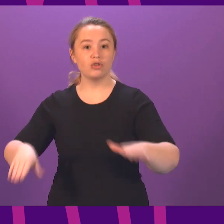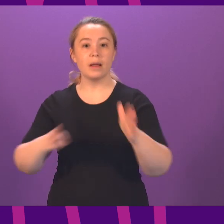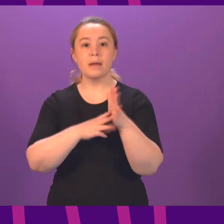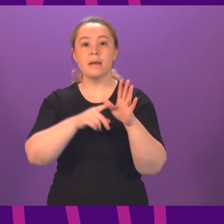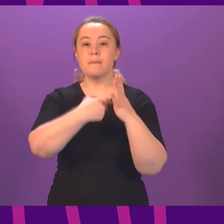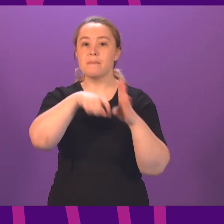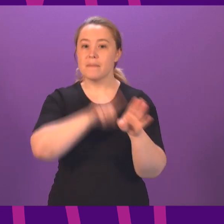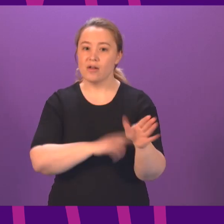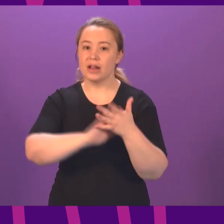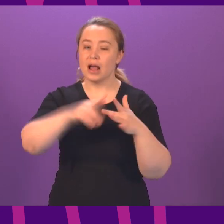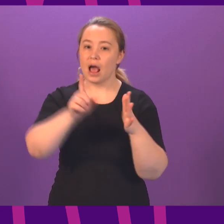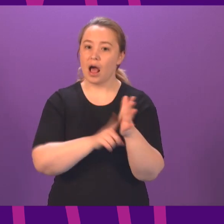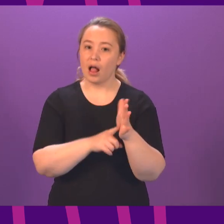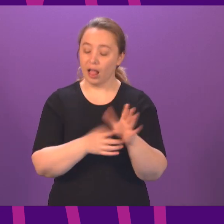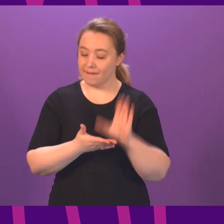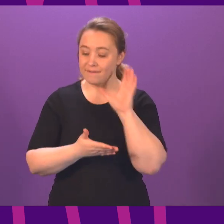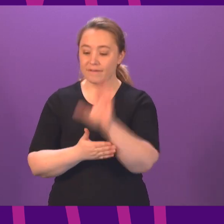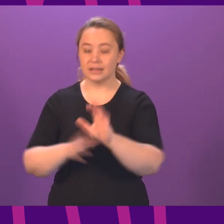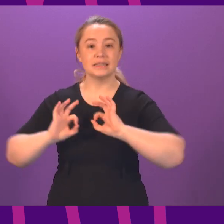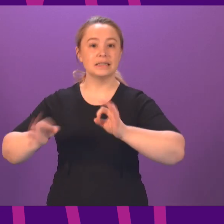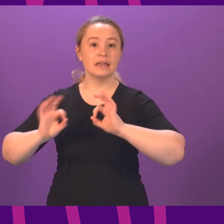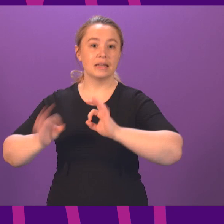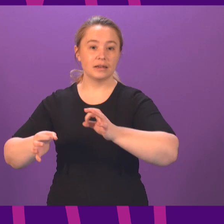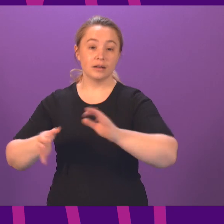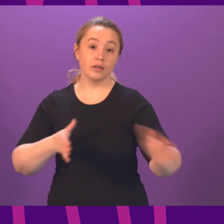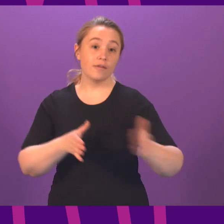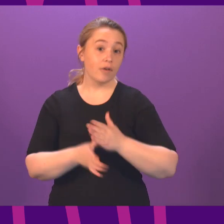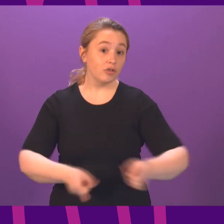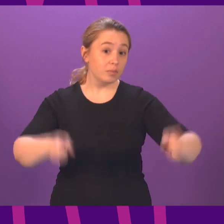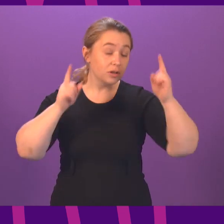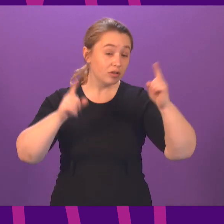not received funding. Does the First Minister think that it is acceptable that getting food